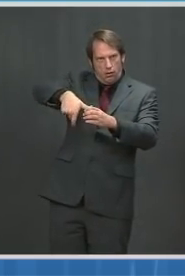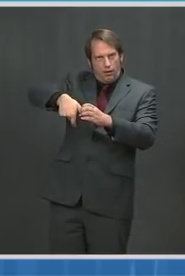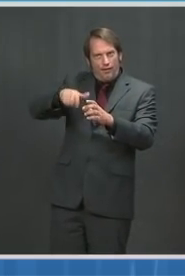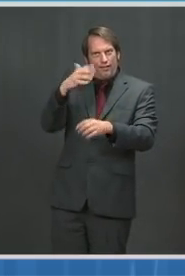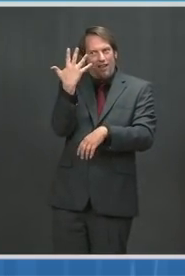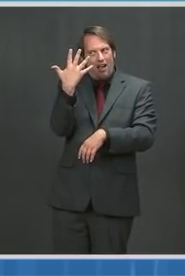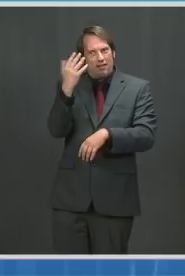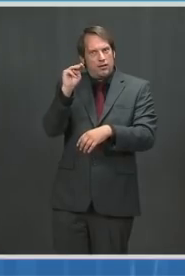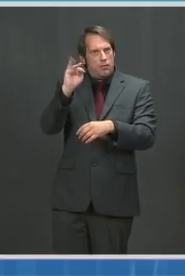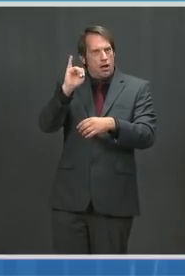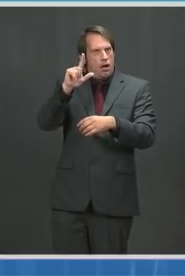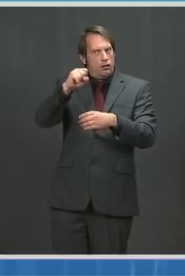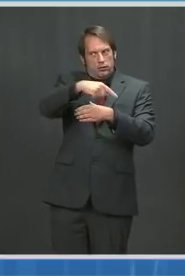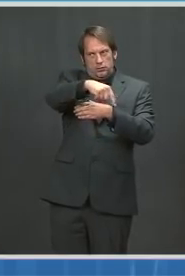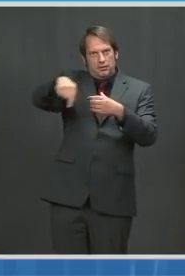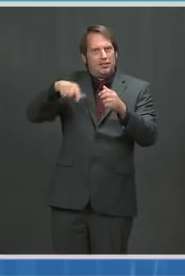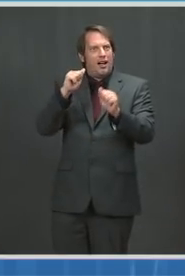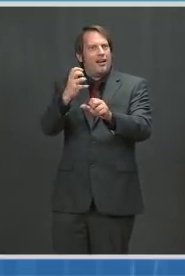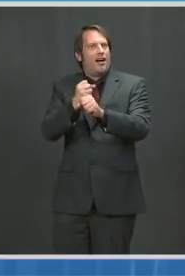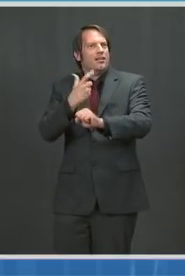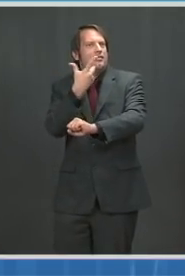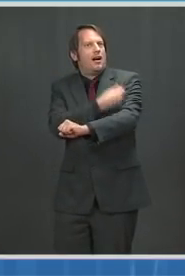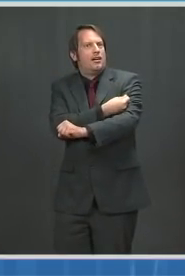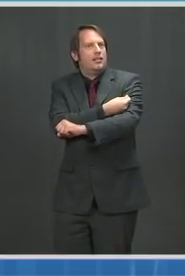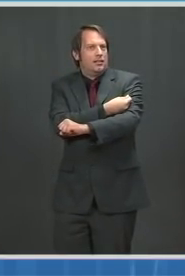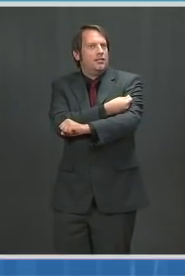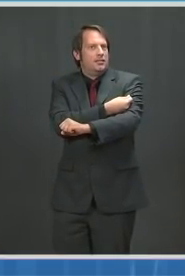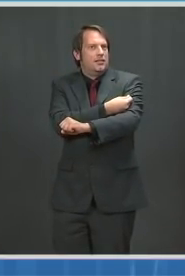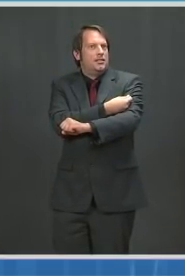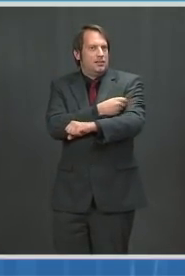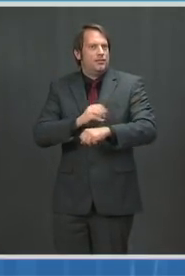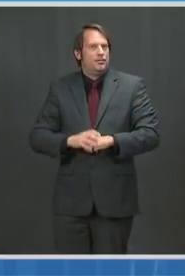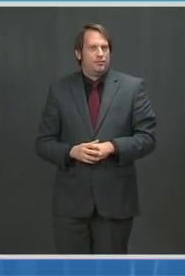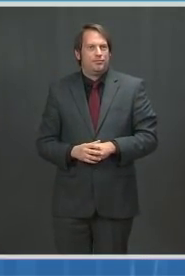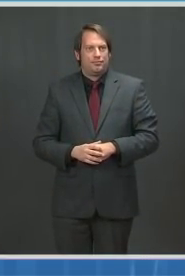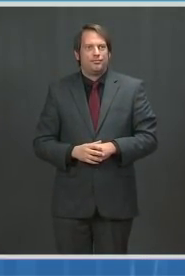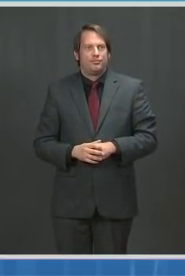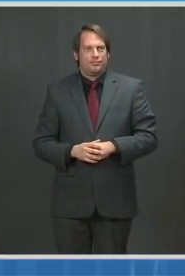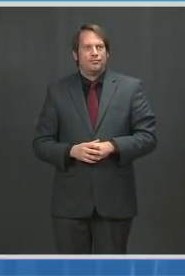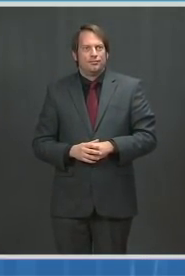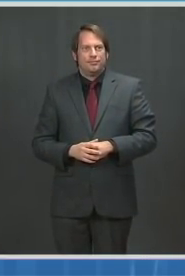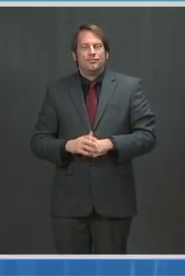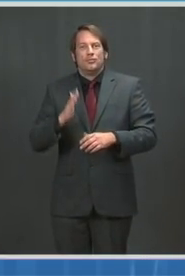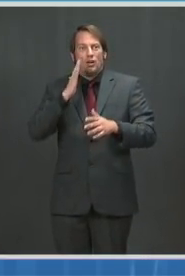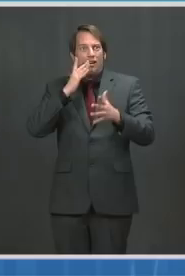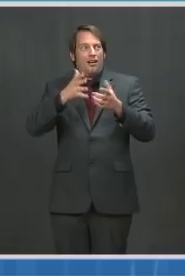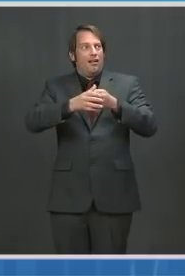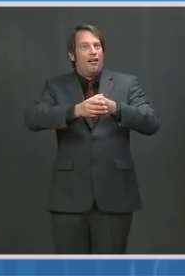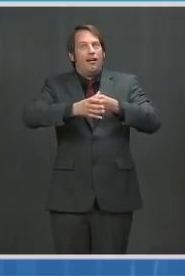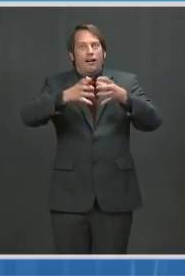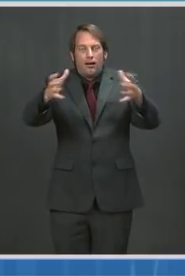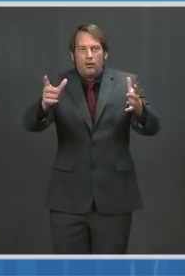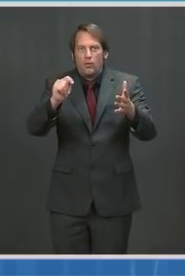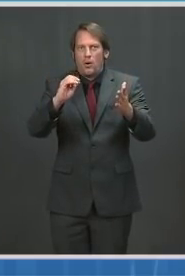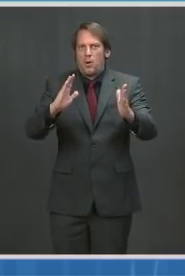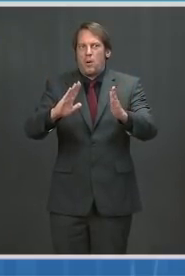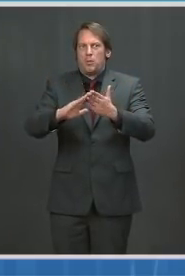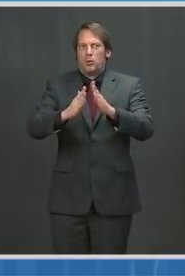we're announcing today that we are expanding our community health center vaccine program so that the nearly 1,400 community health centers